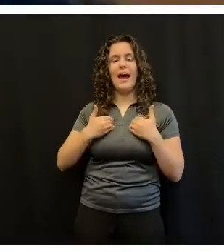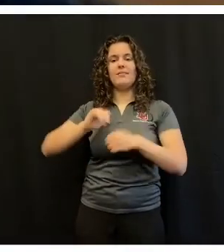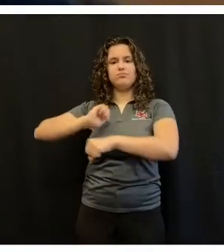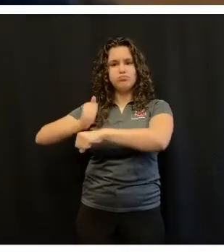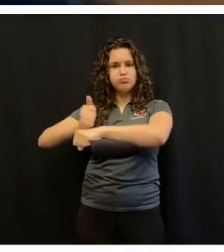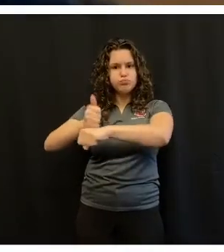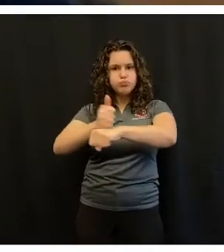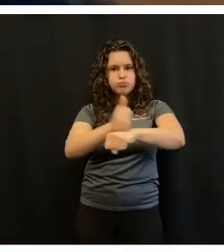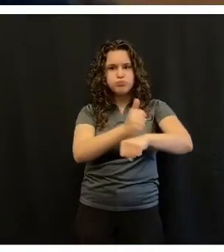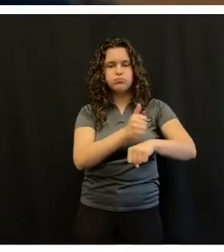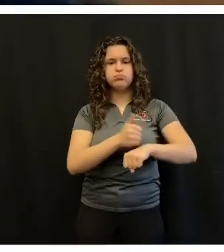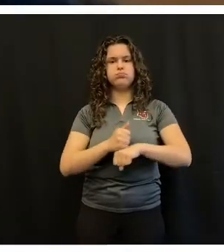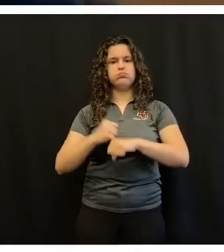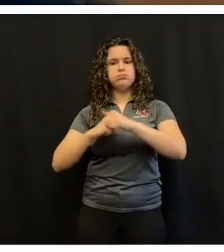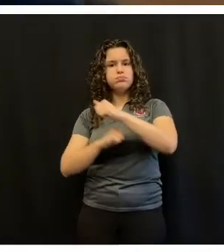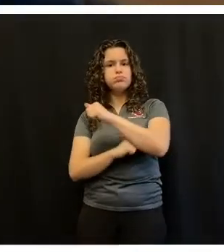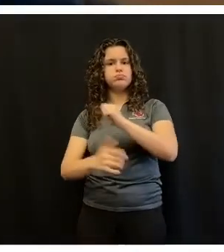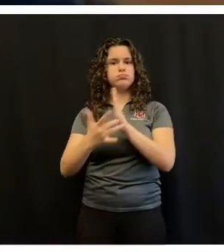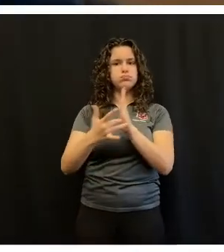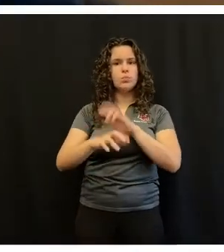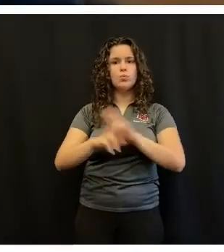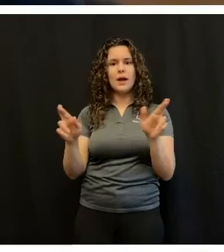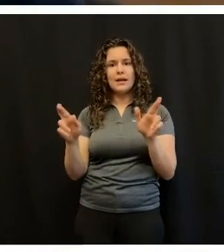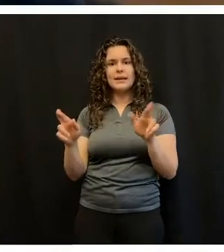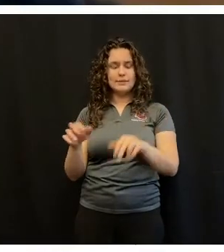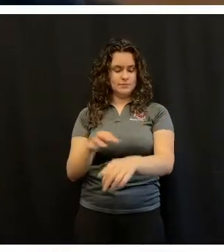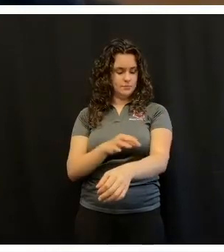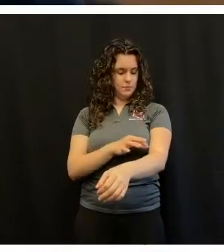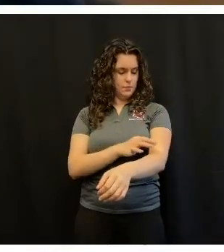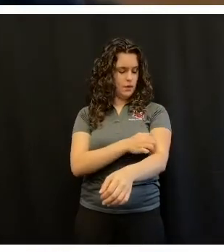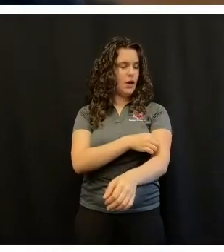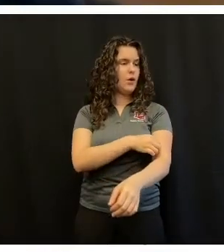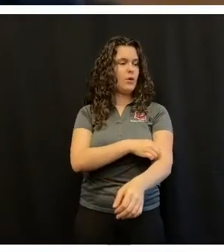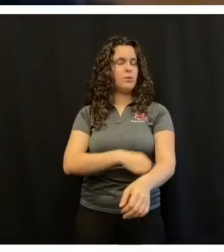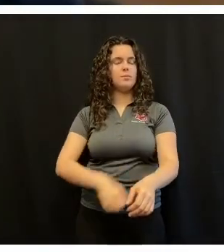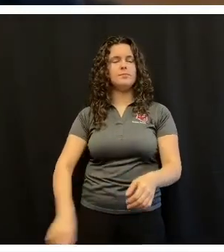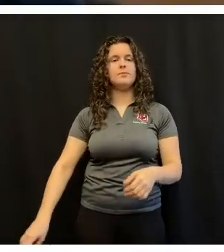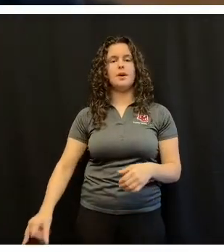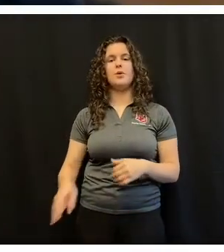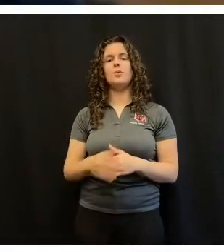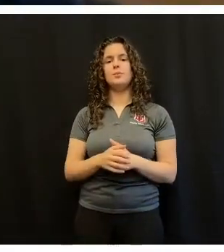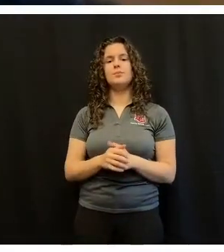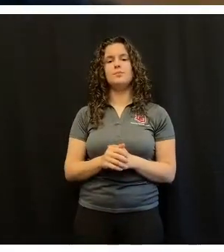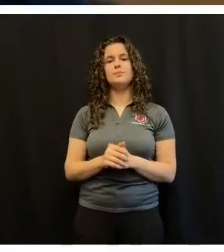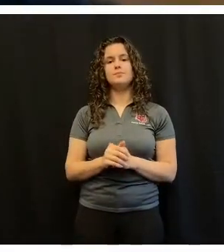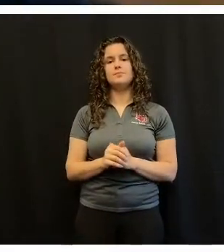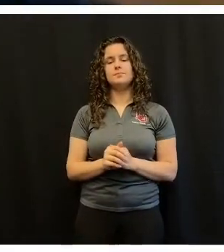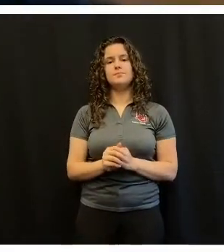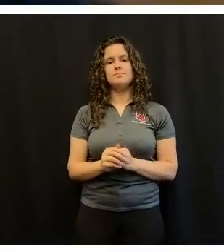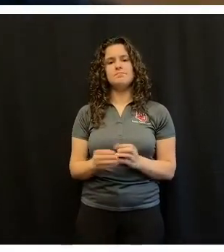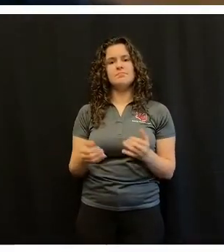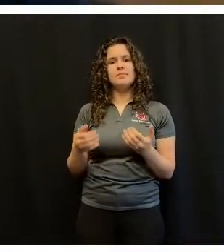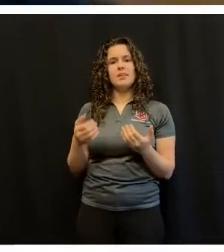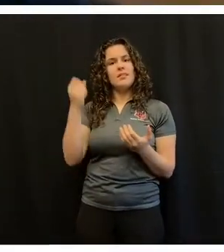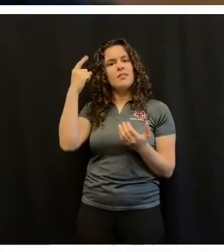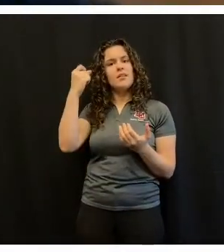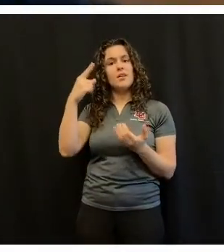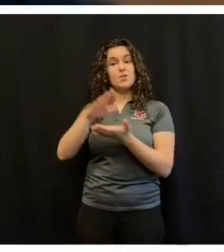I was having that conversation before this meeting tonight. You know we have fire drills at schools for a reason